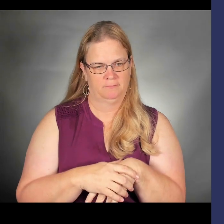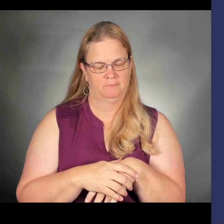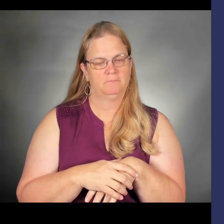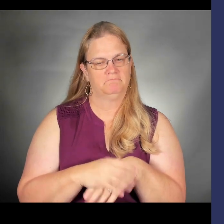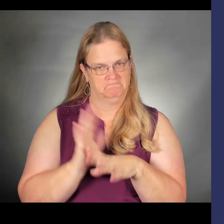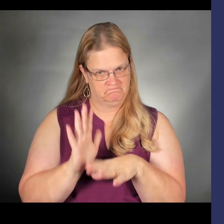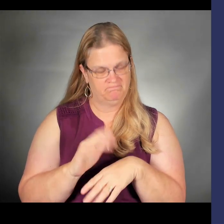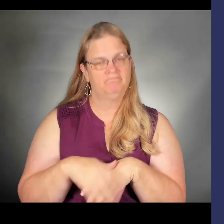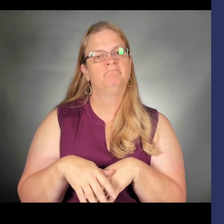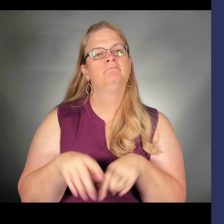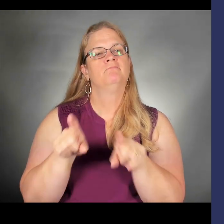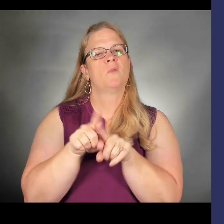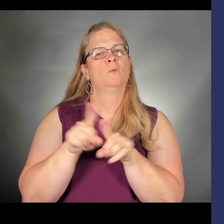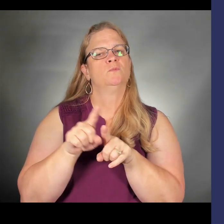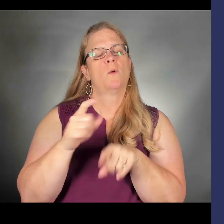and make sure that we are staying up with current trends.